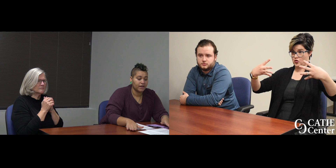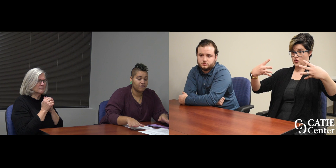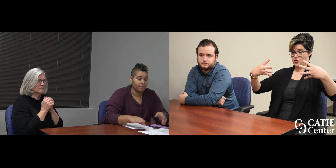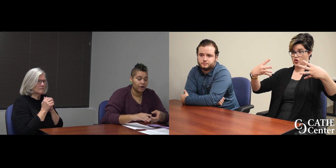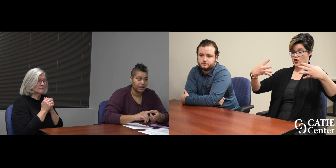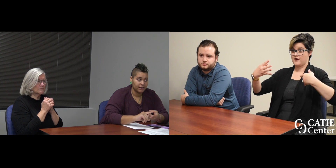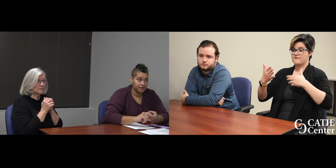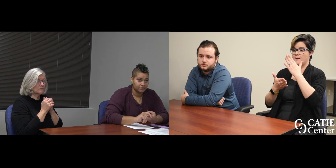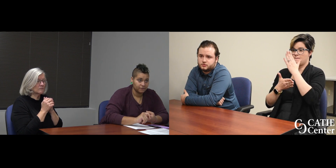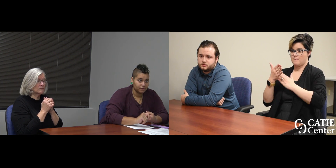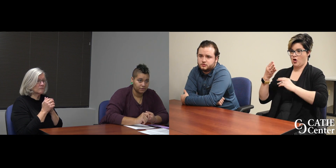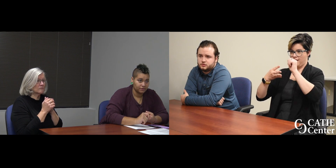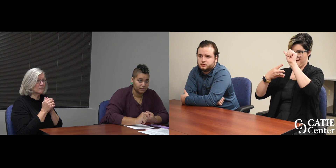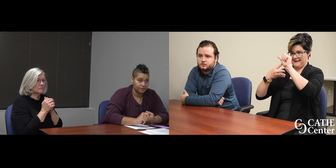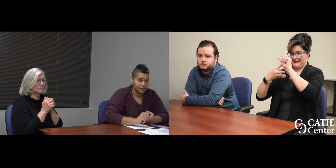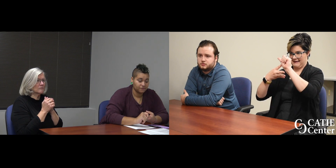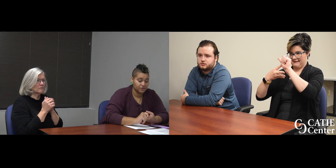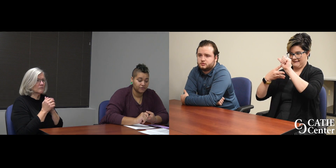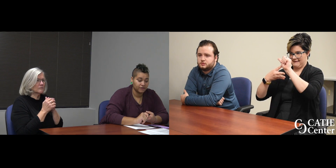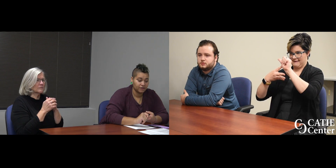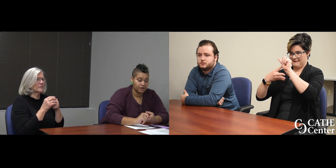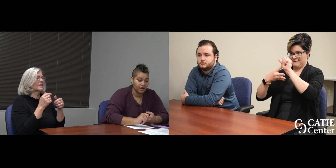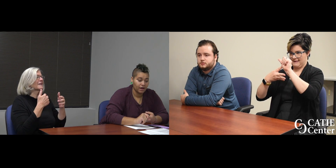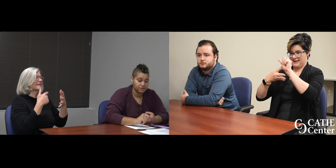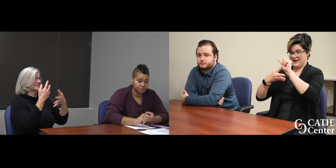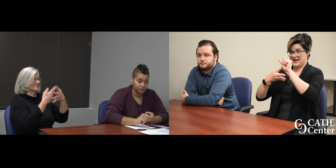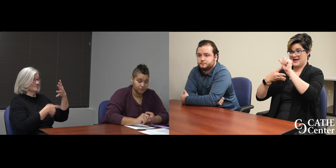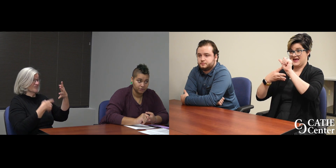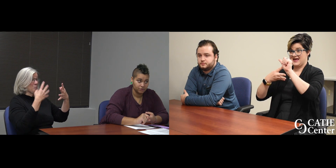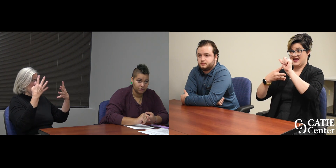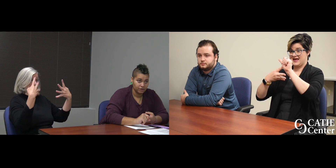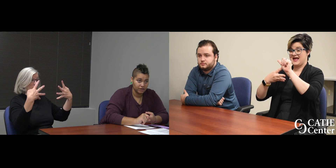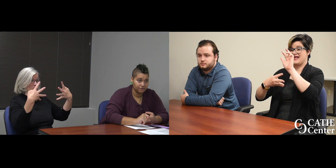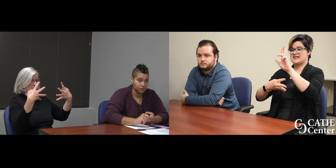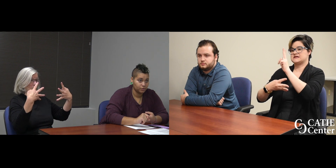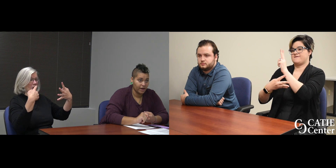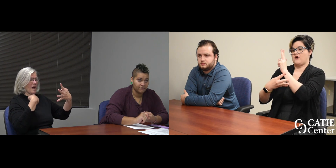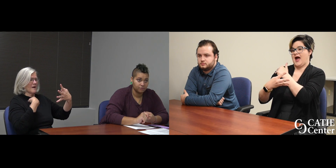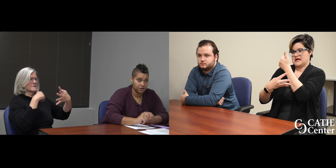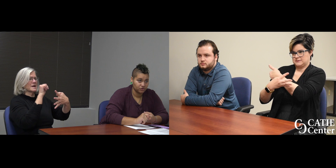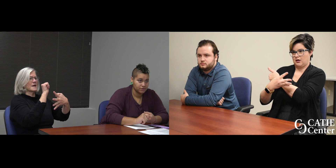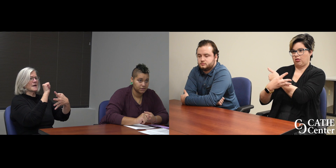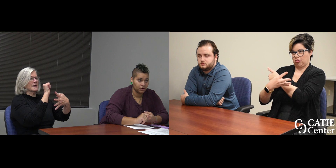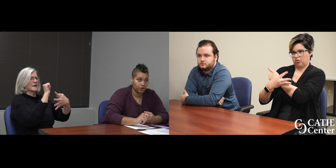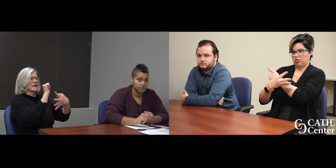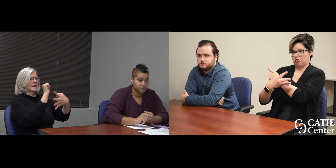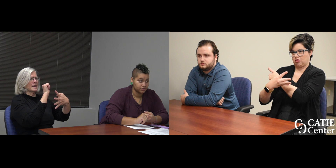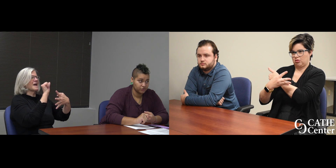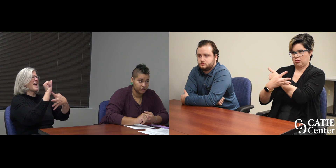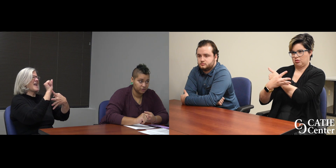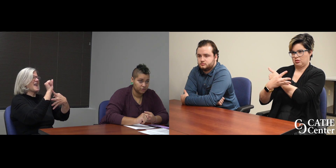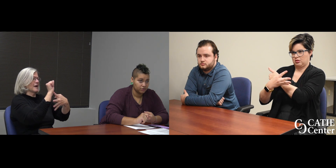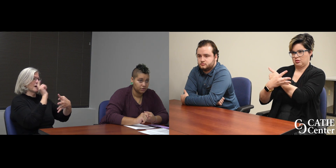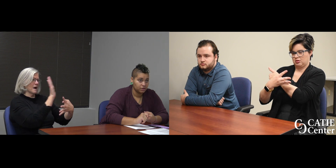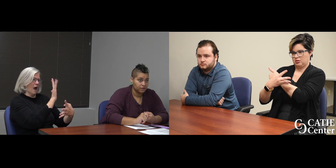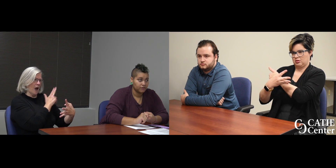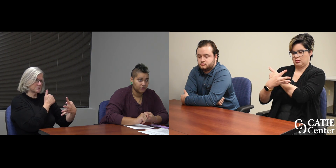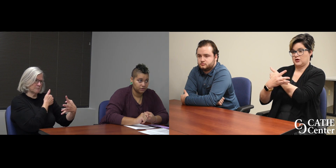we have a part A that's for the hospital. If you have an emergency or a surgery,